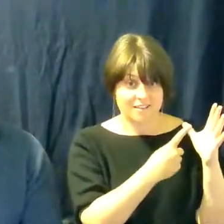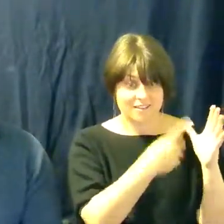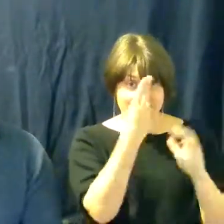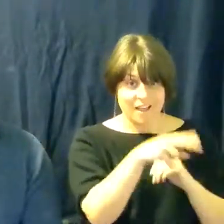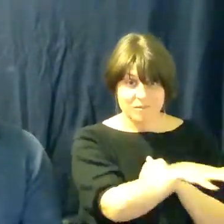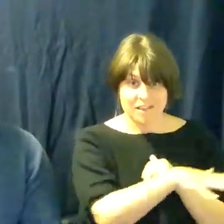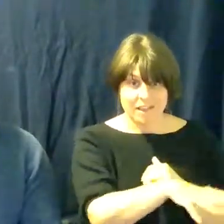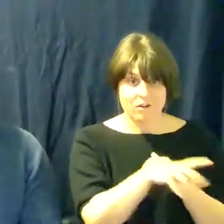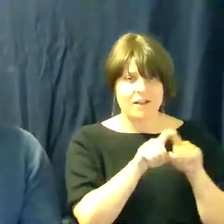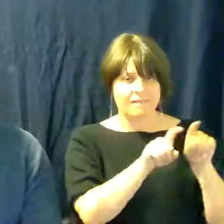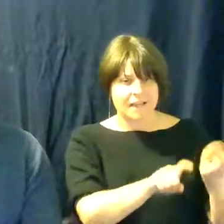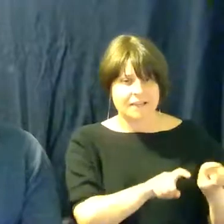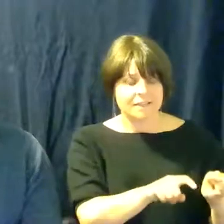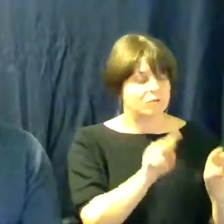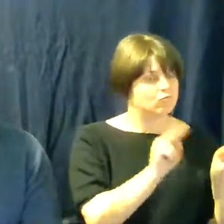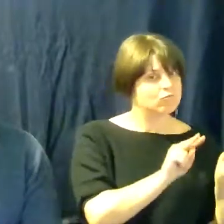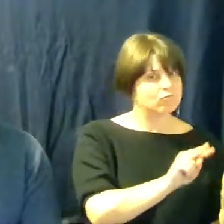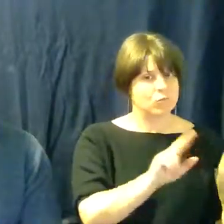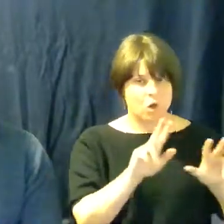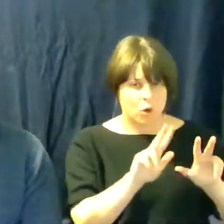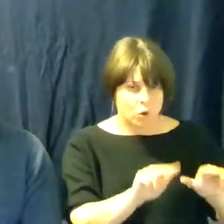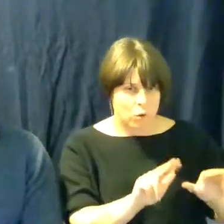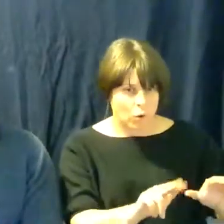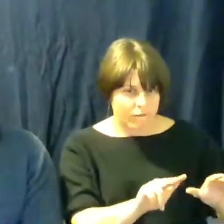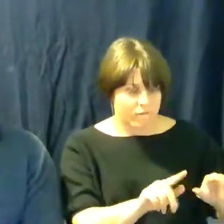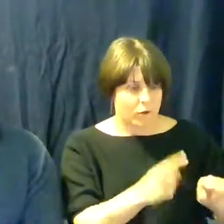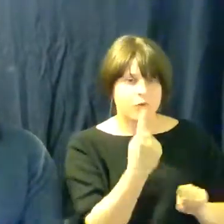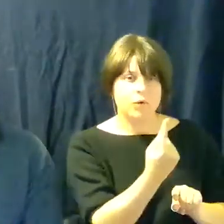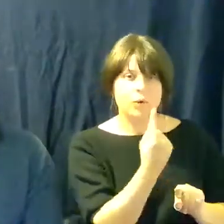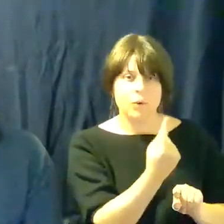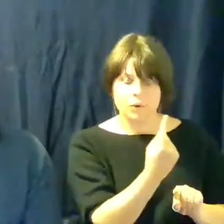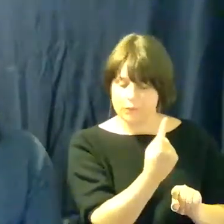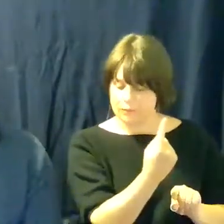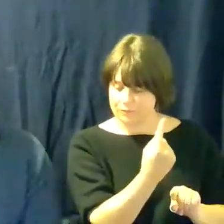. The mentor stayed at